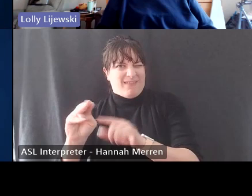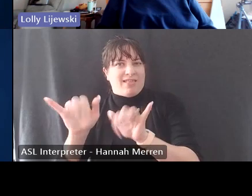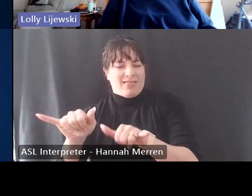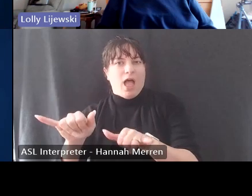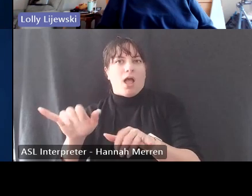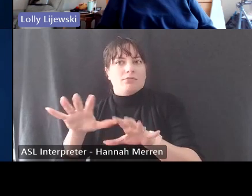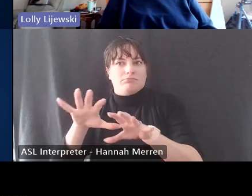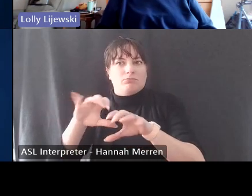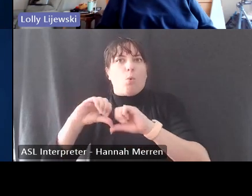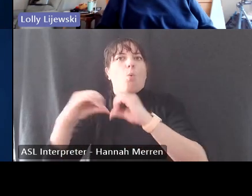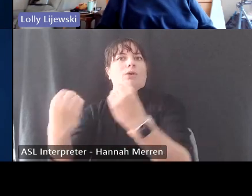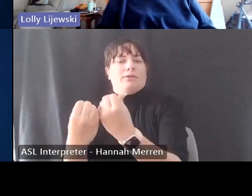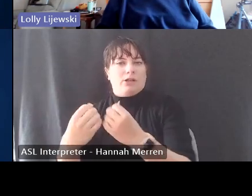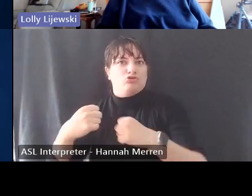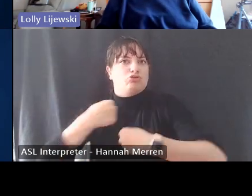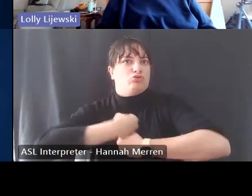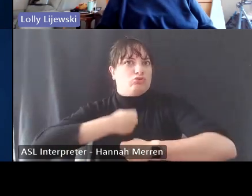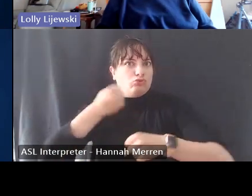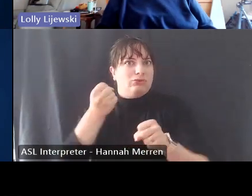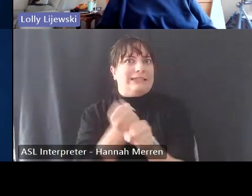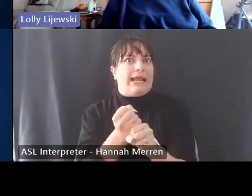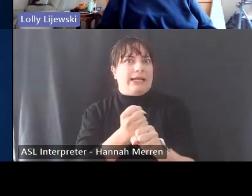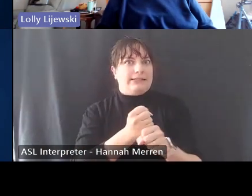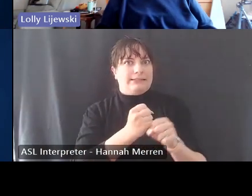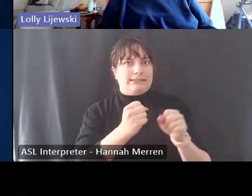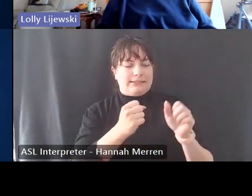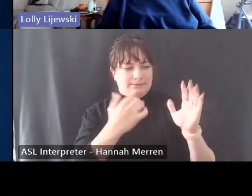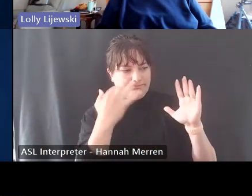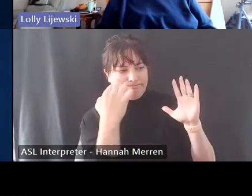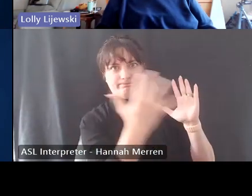put the map front and center and make